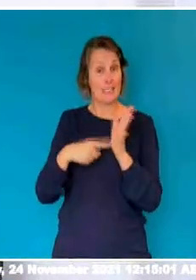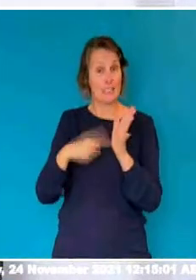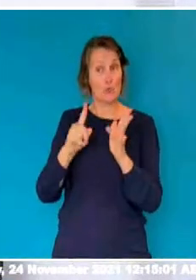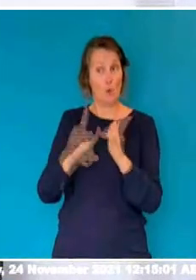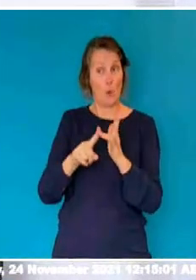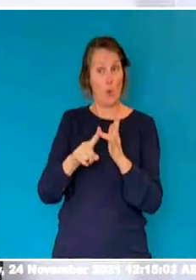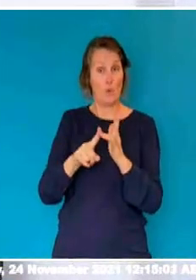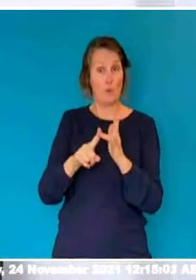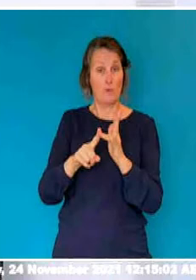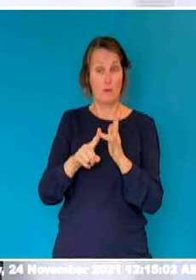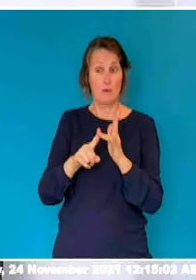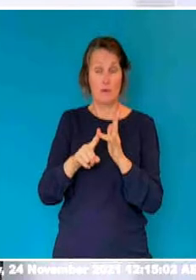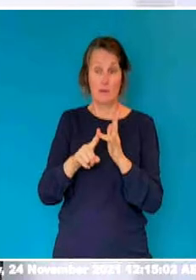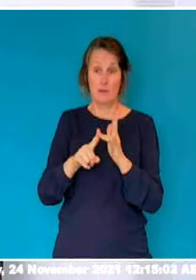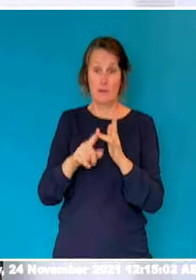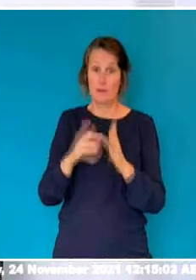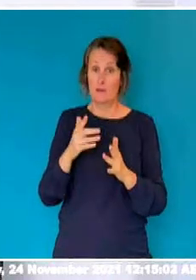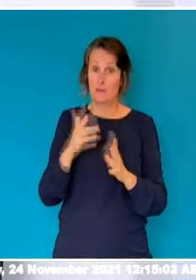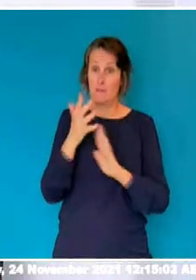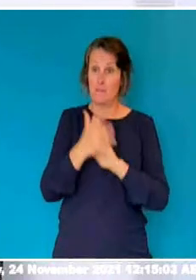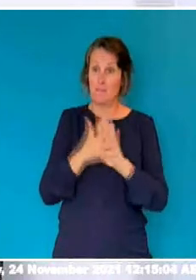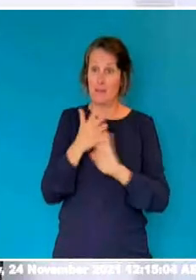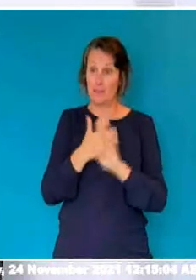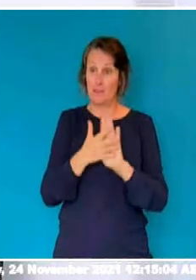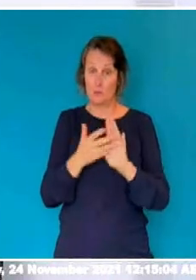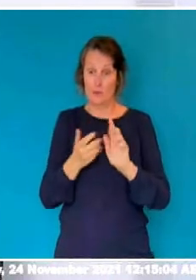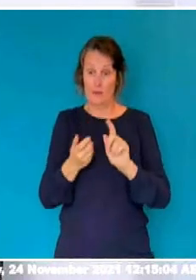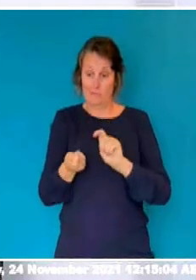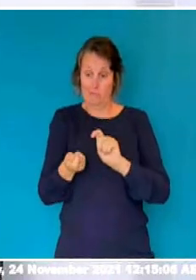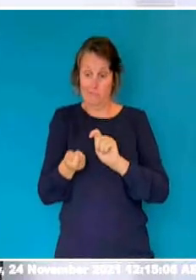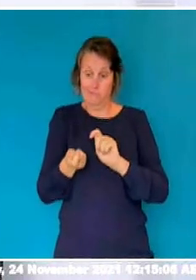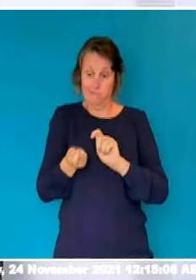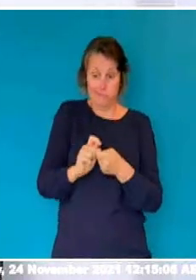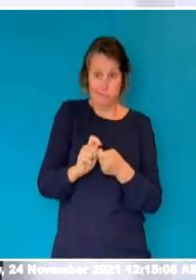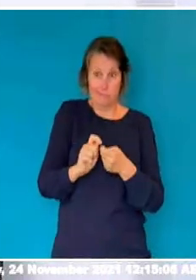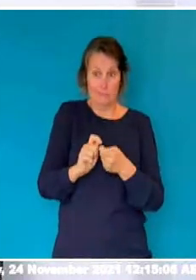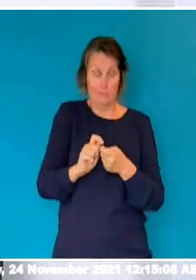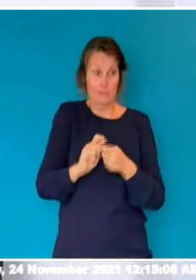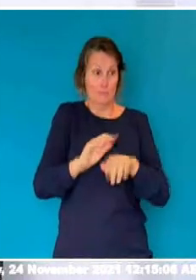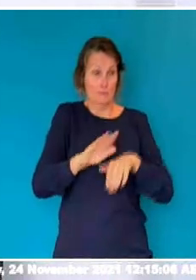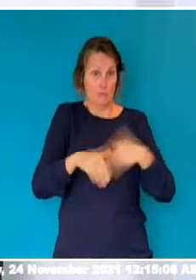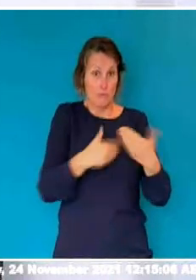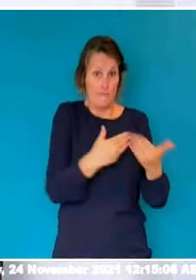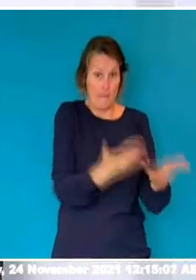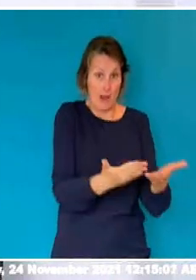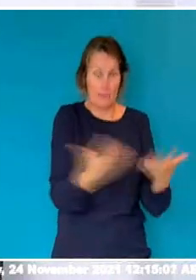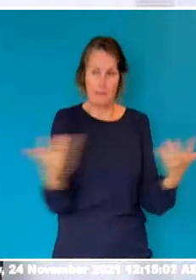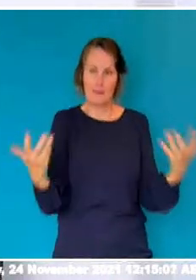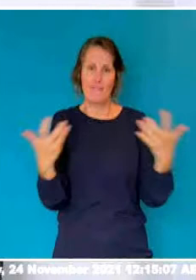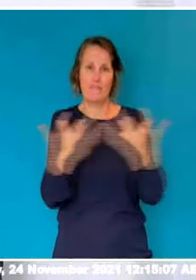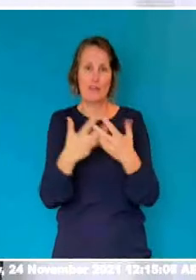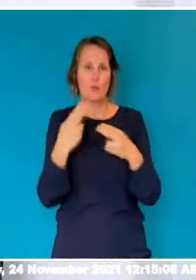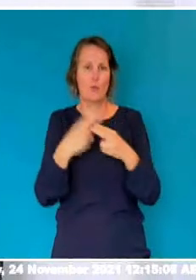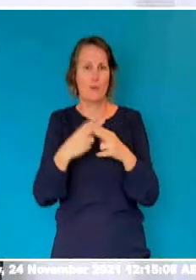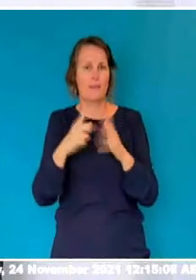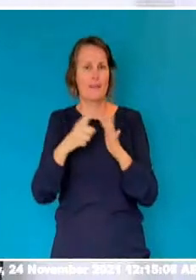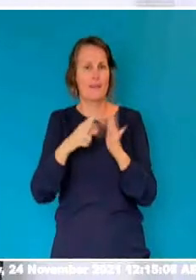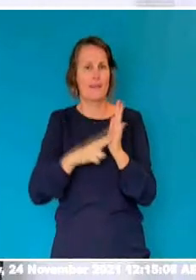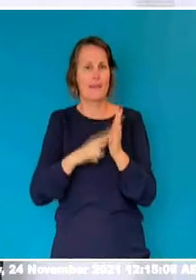to the performance of inherent requirements of the role; is that correct? Yes, that is correct.